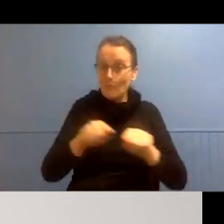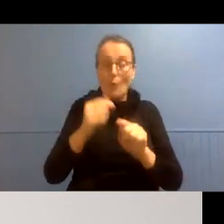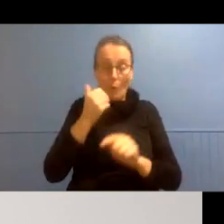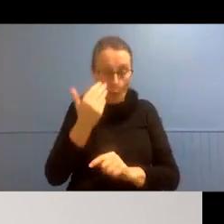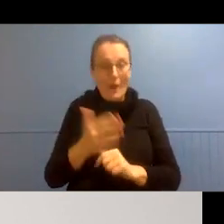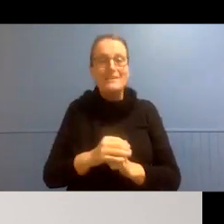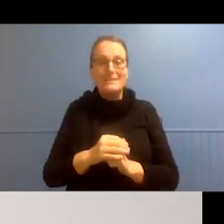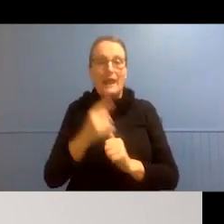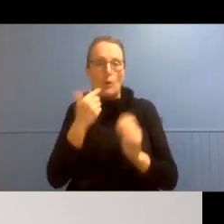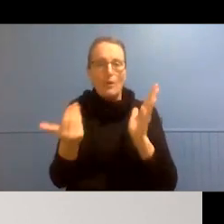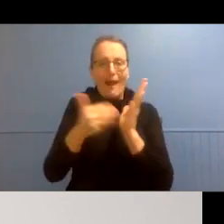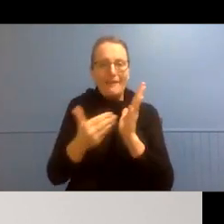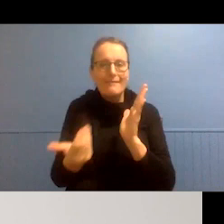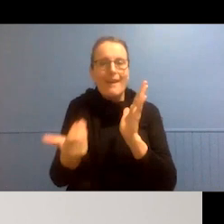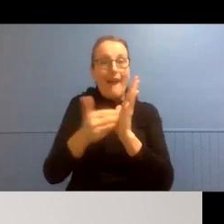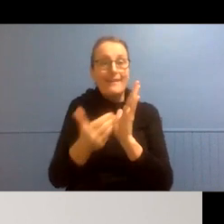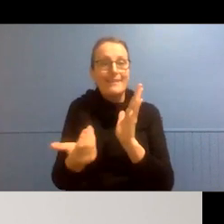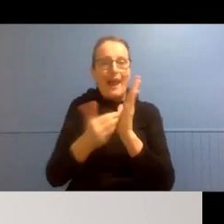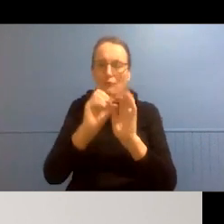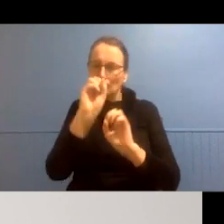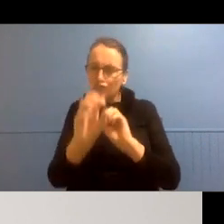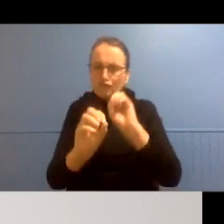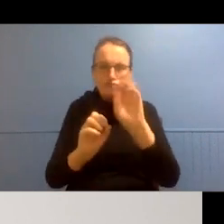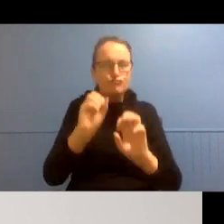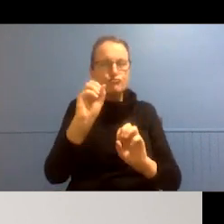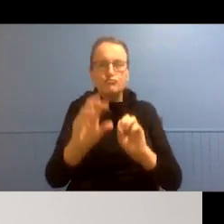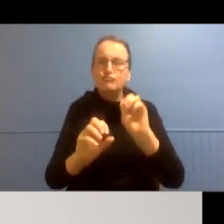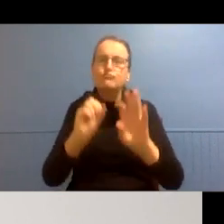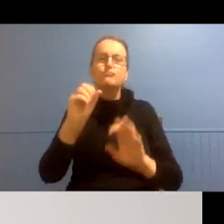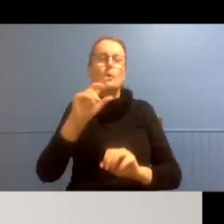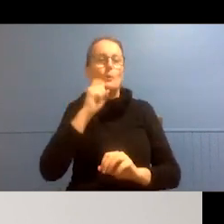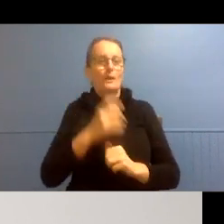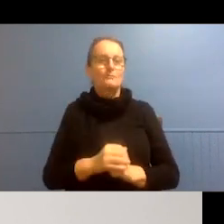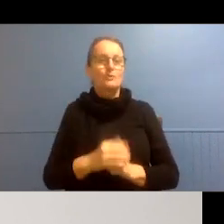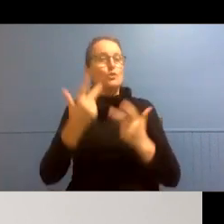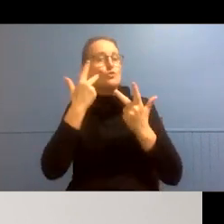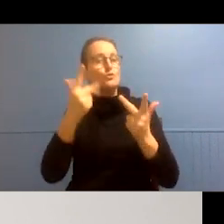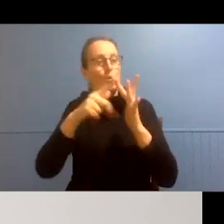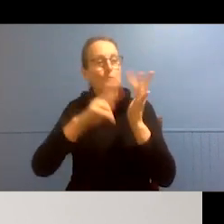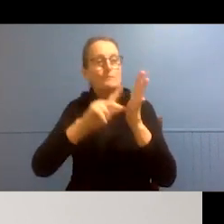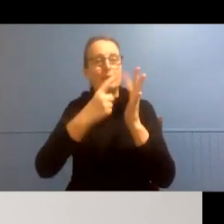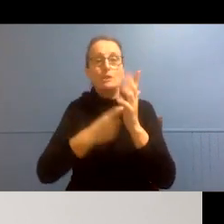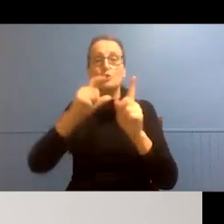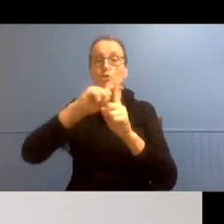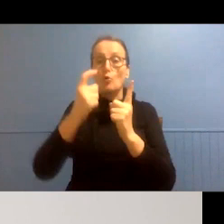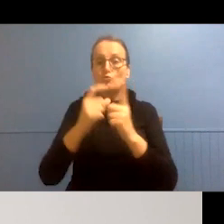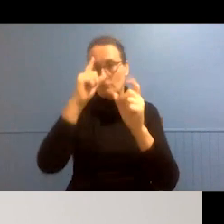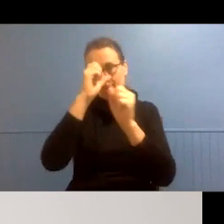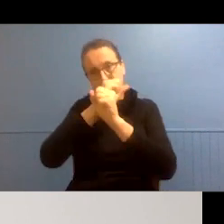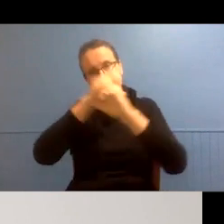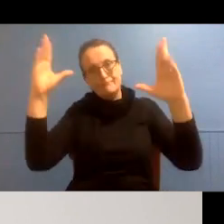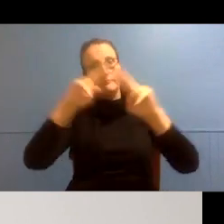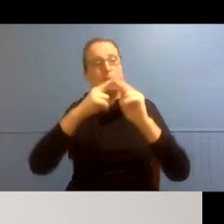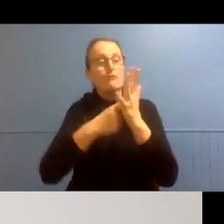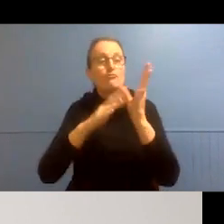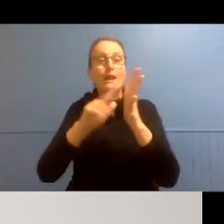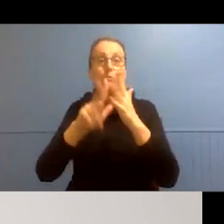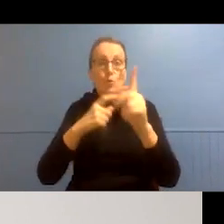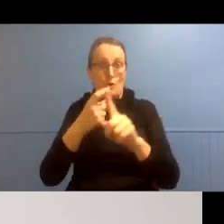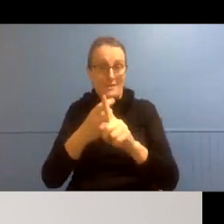populate more of the elements of the Intercultural framework.